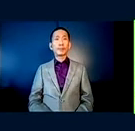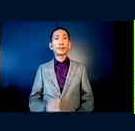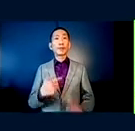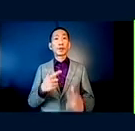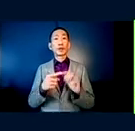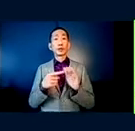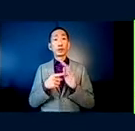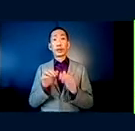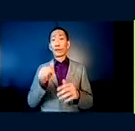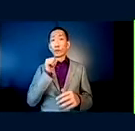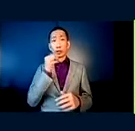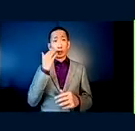SO I POINT YOU TO THAT IF YOU'RE